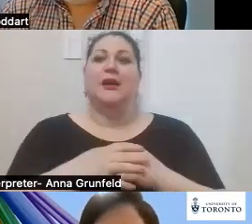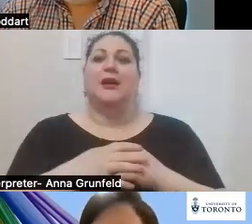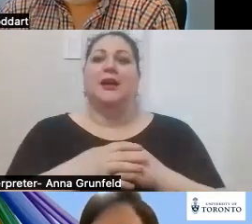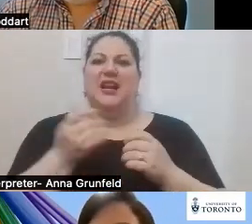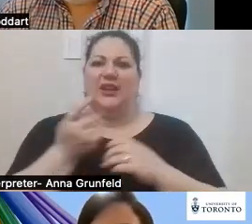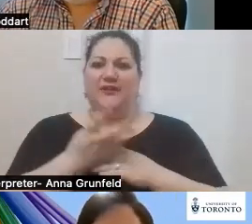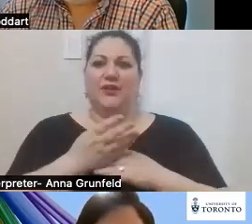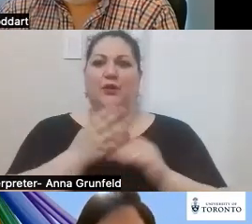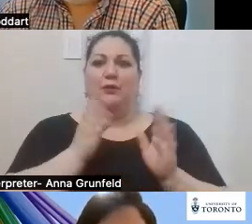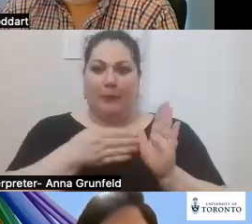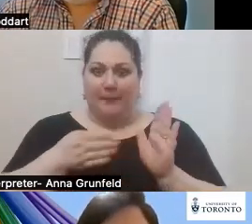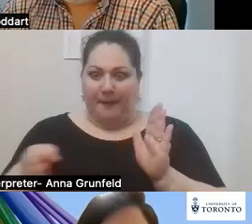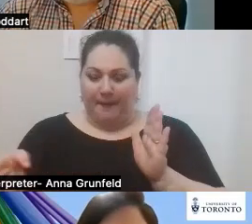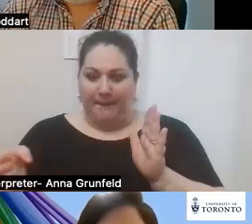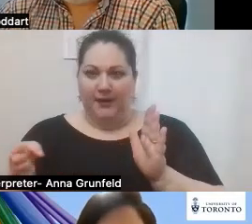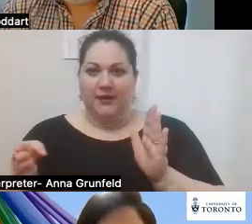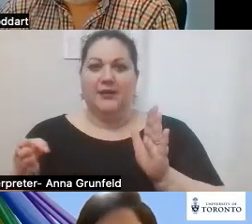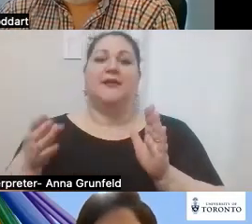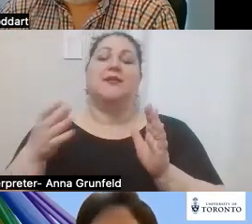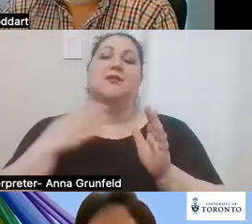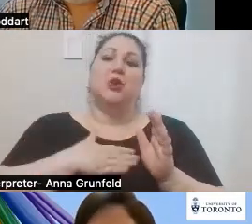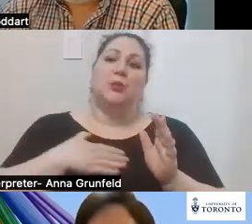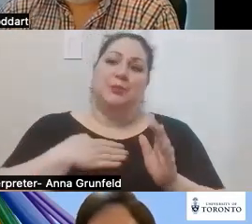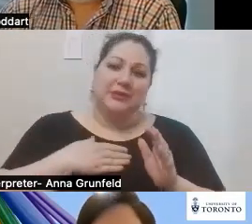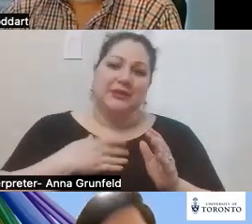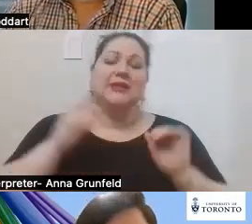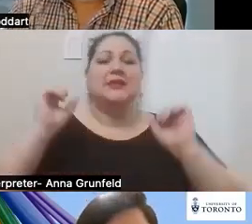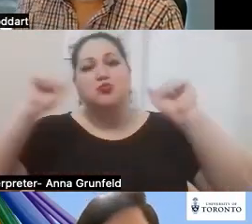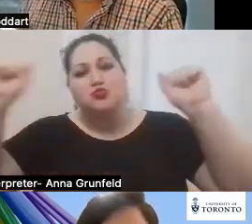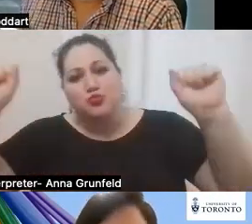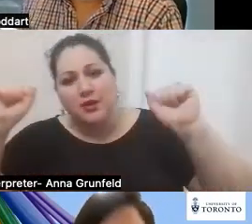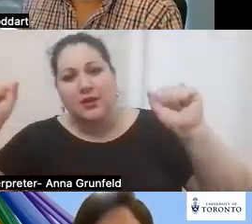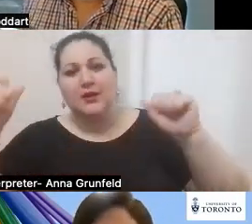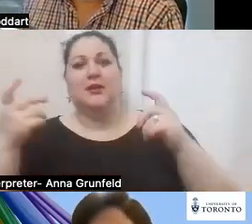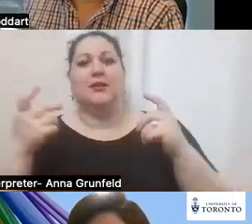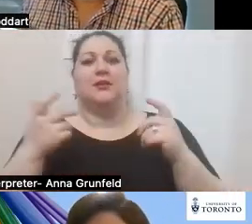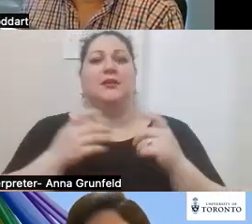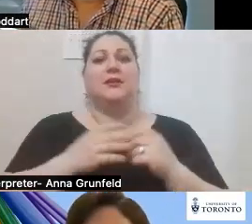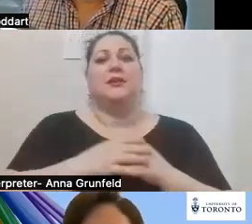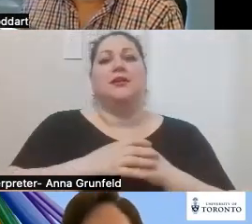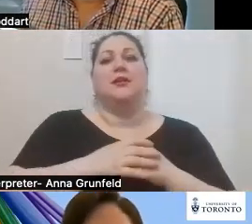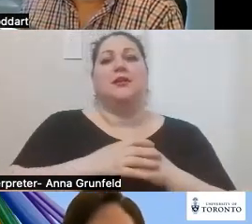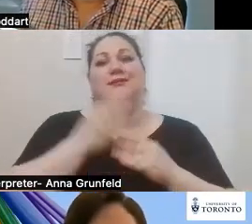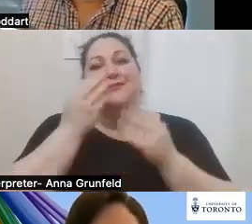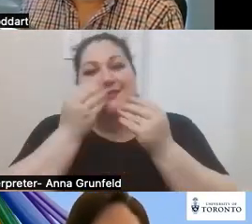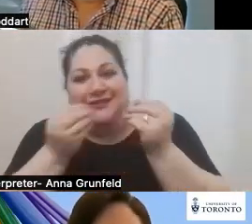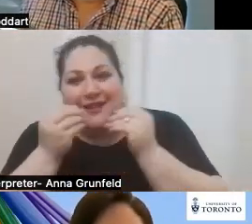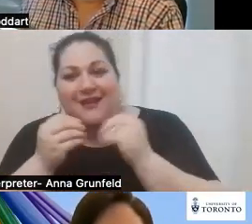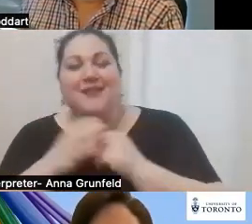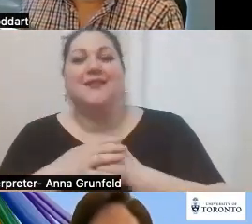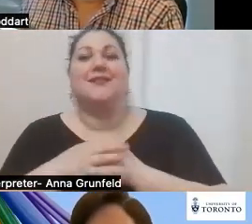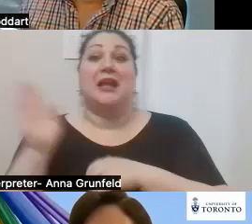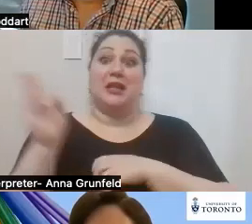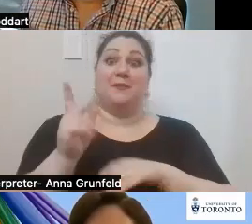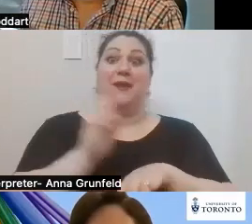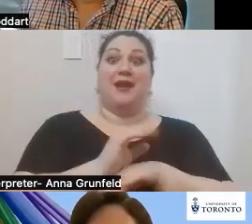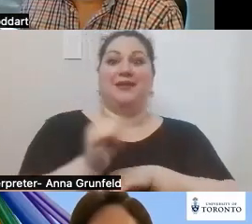So please do take a break, stretch, get a snack, come back and join us at 10:15 for the rest of